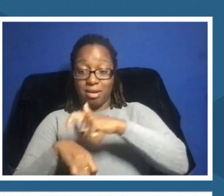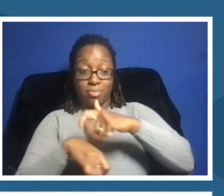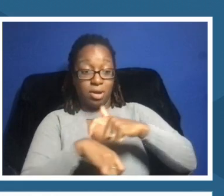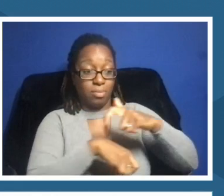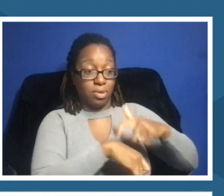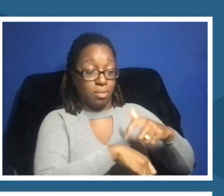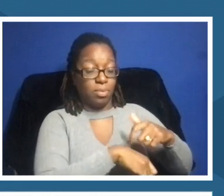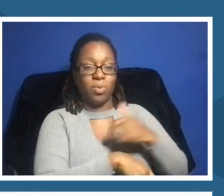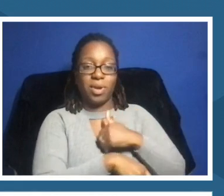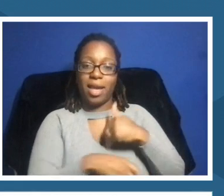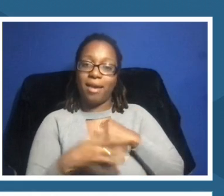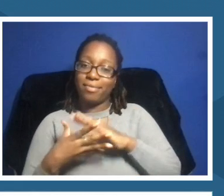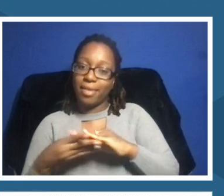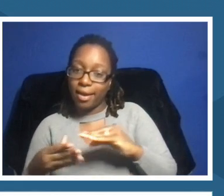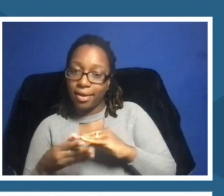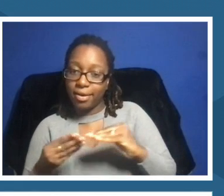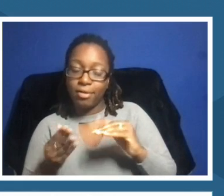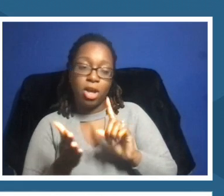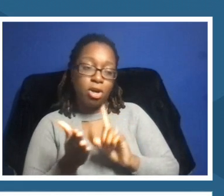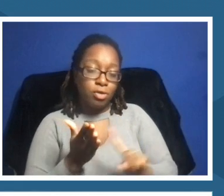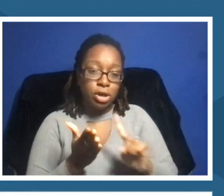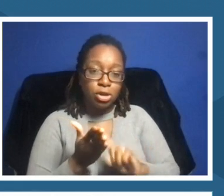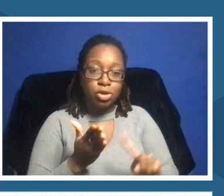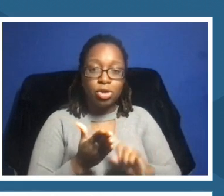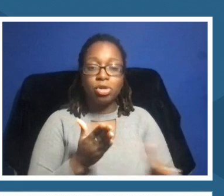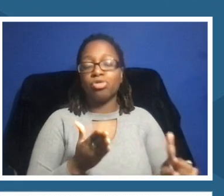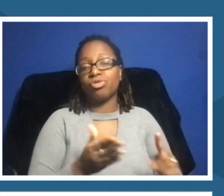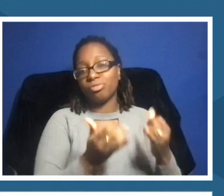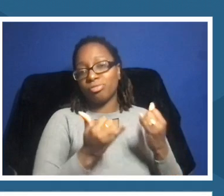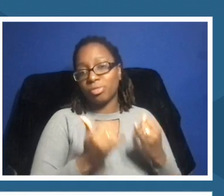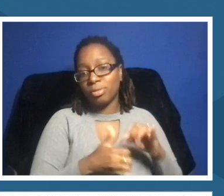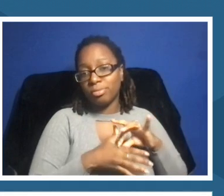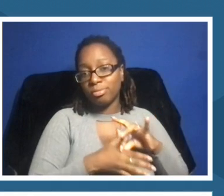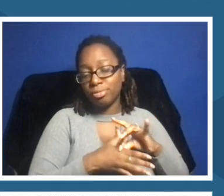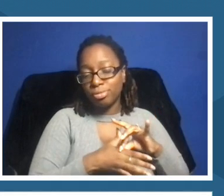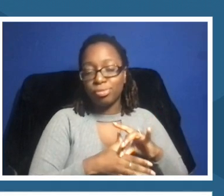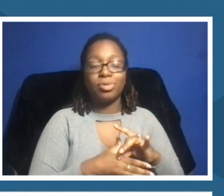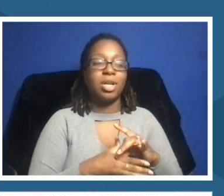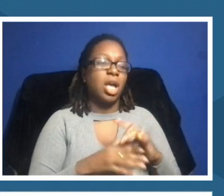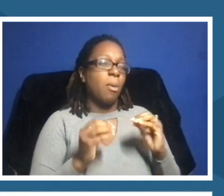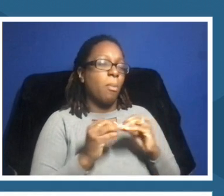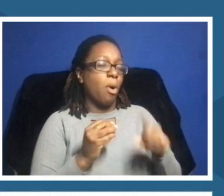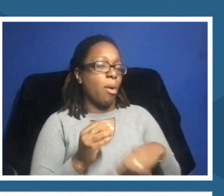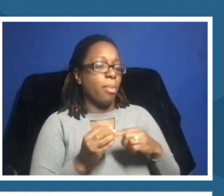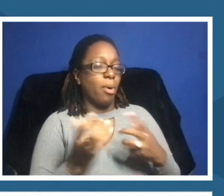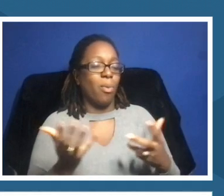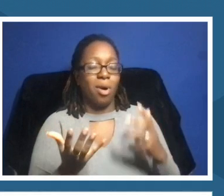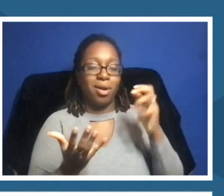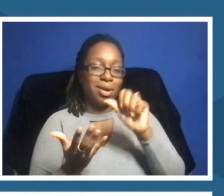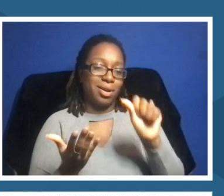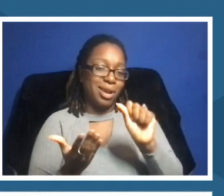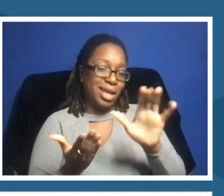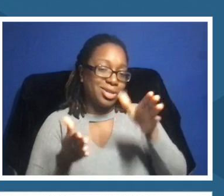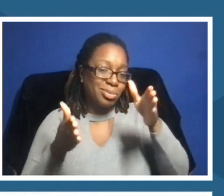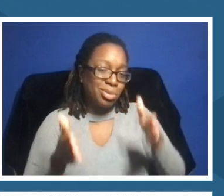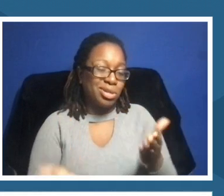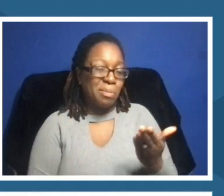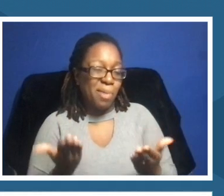commentary to essentially highlight a lot of the challenges an asian person might experience in a professional